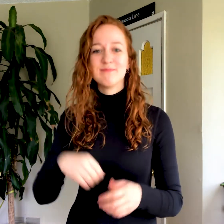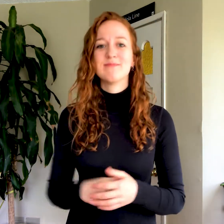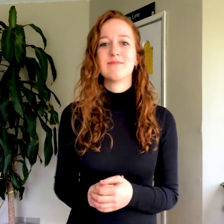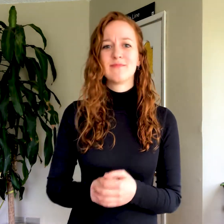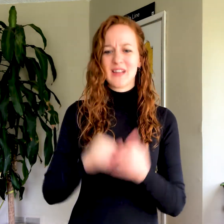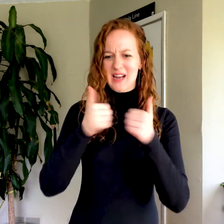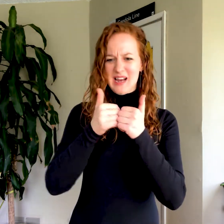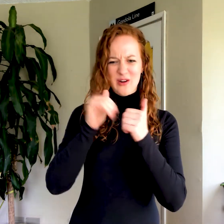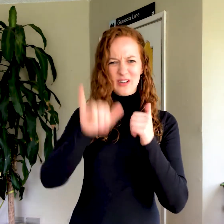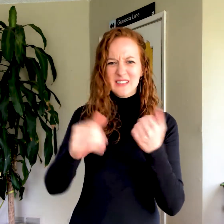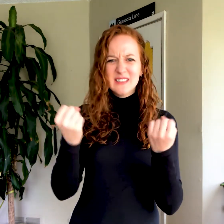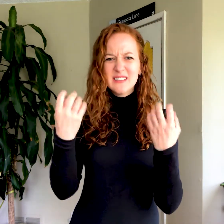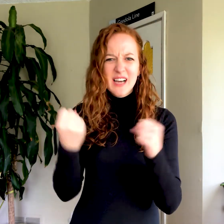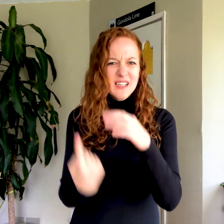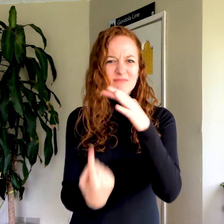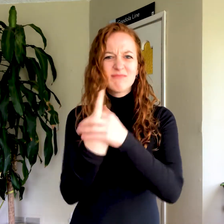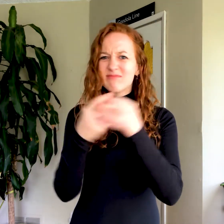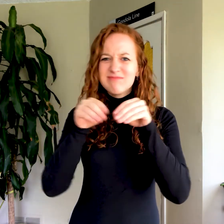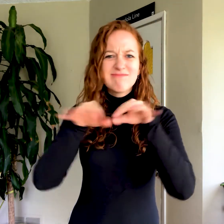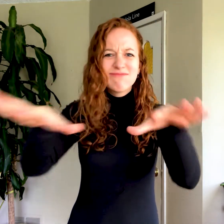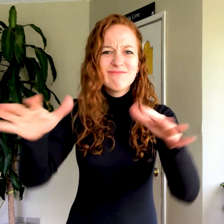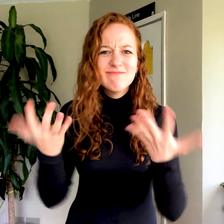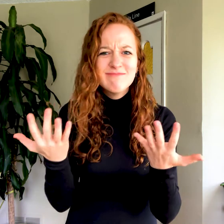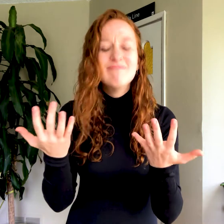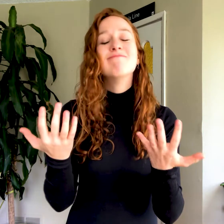How did the sign came into existence?